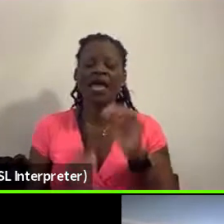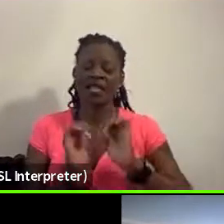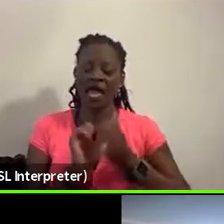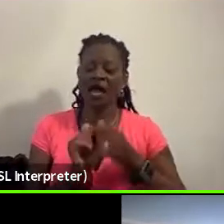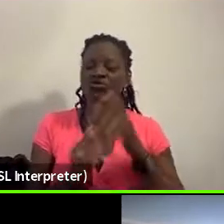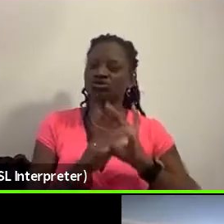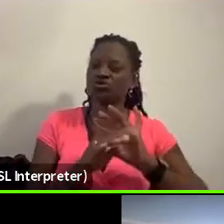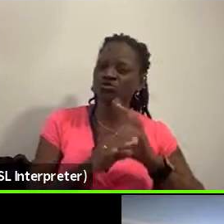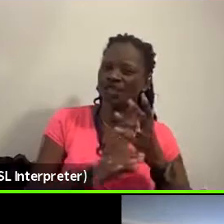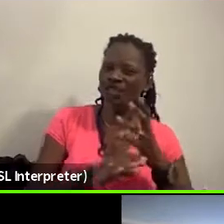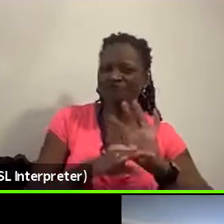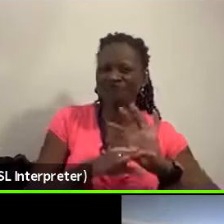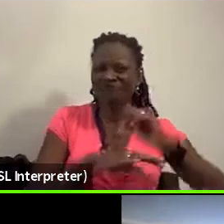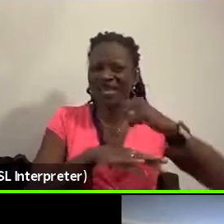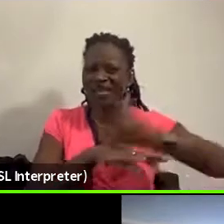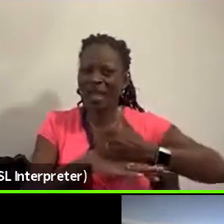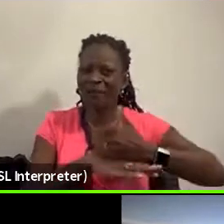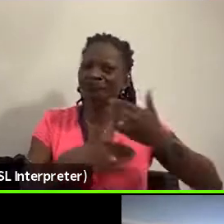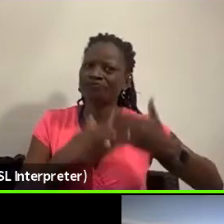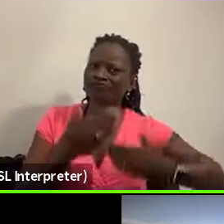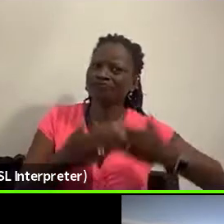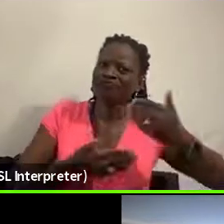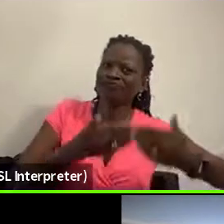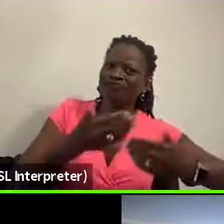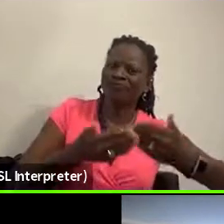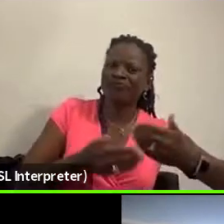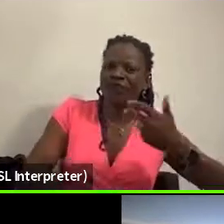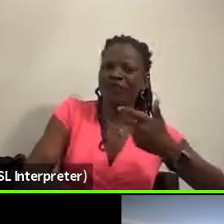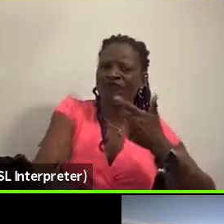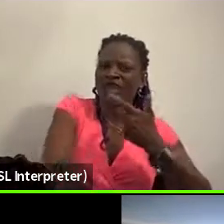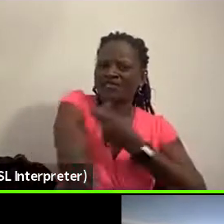and what happens along the way, I understand that each vaccine had at least